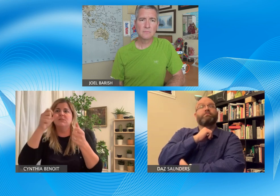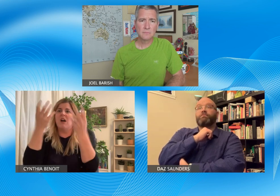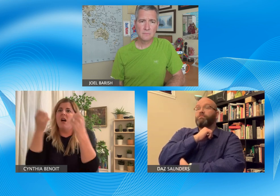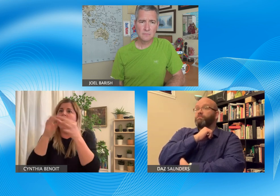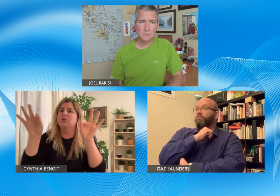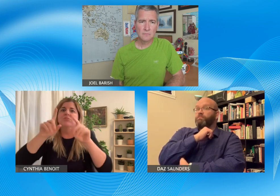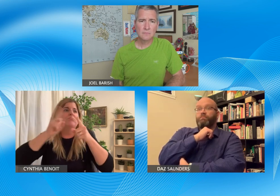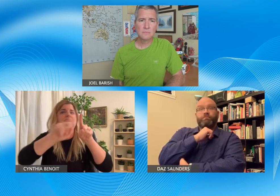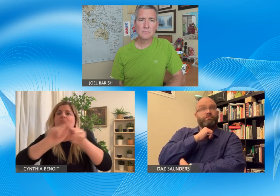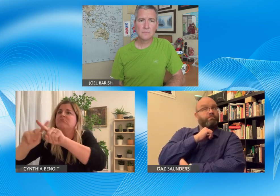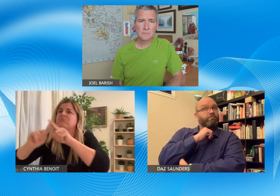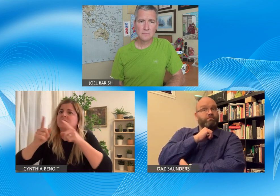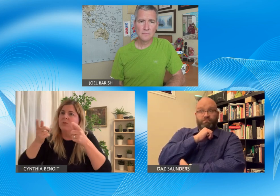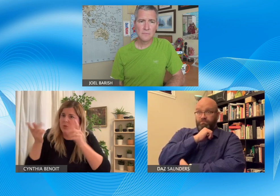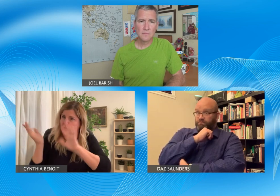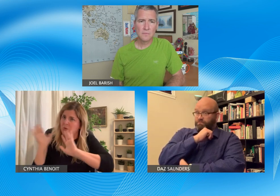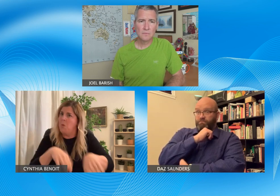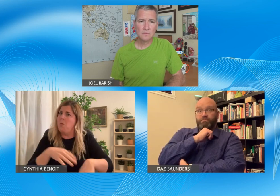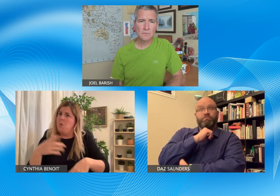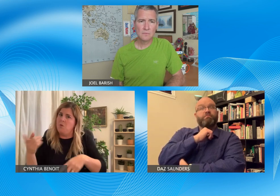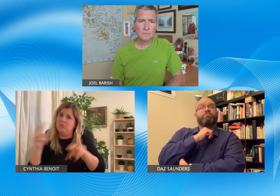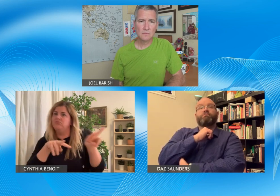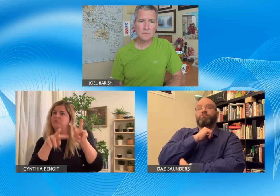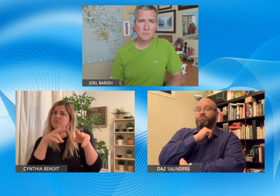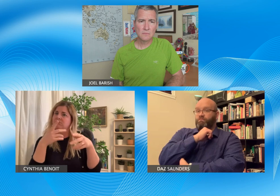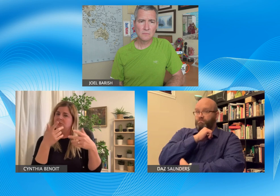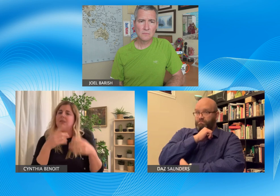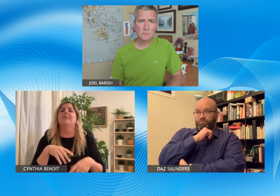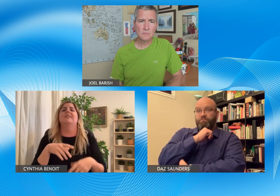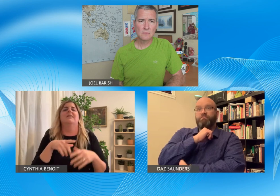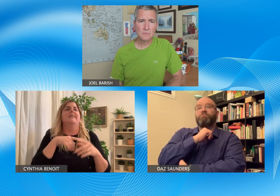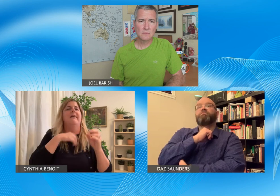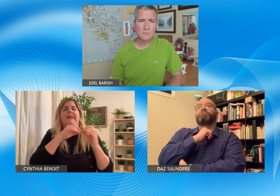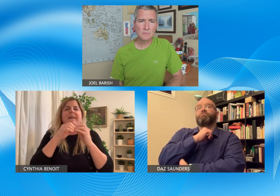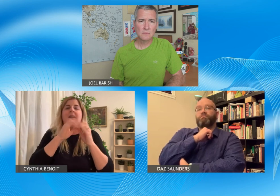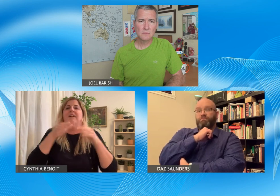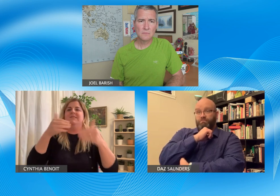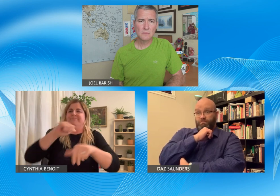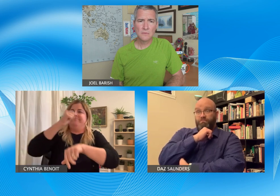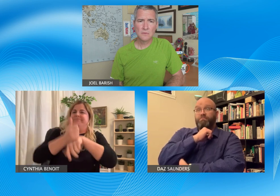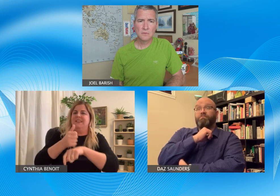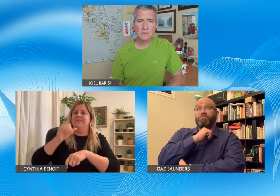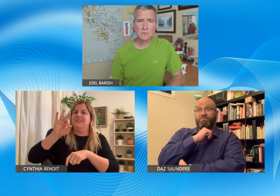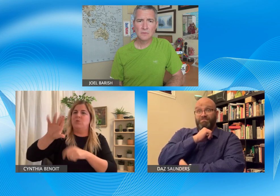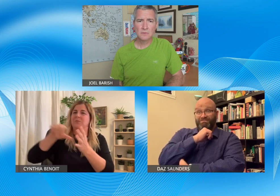about their language and attend the conference itself. I conferred with my peers and found a simple solution: